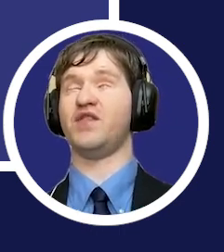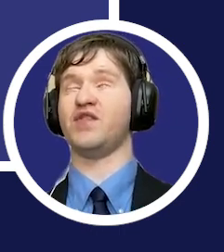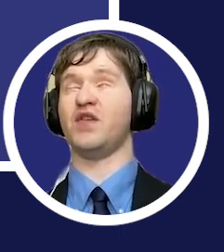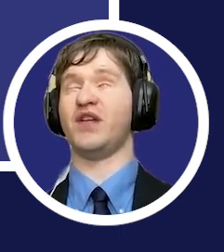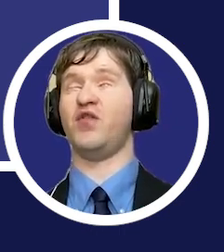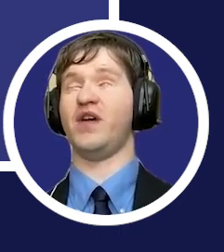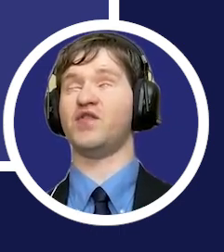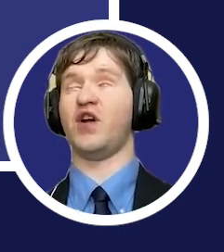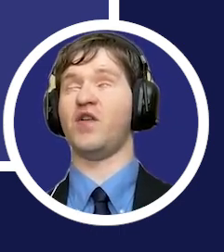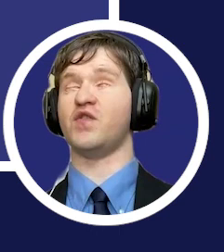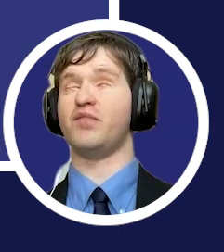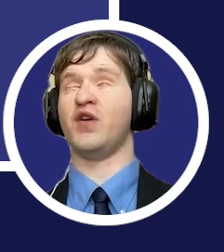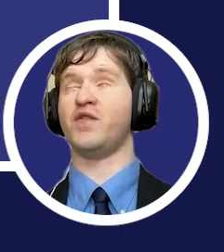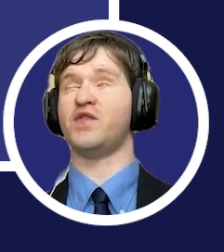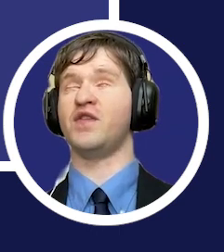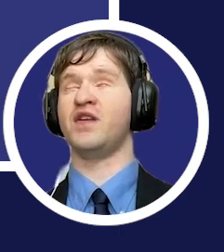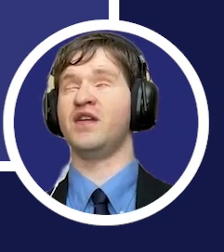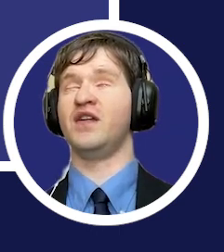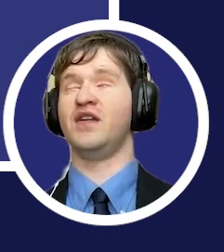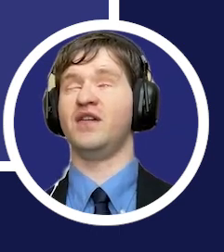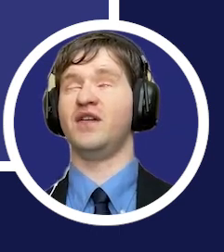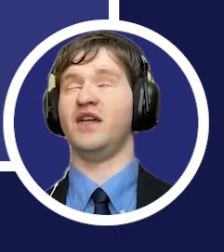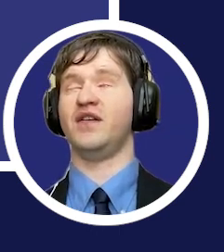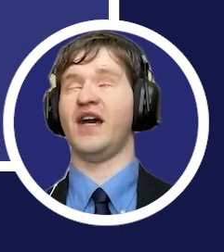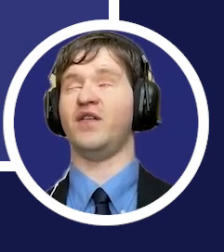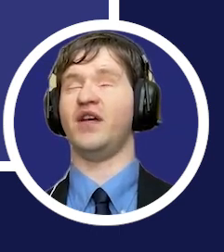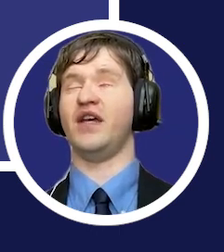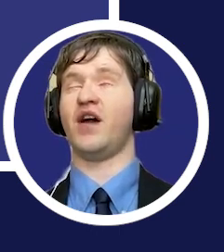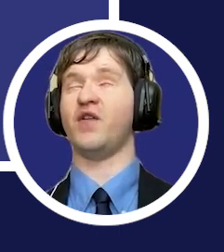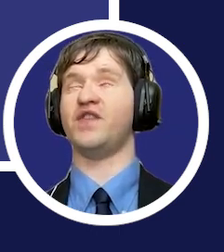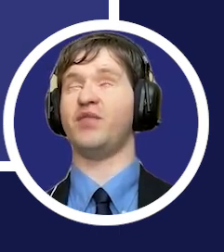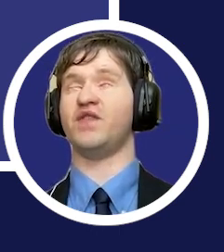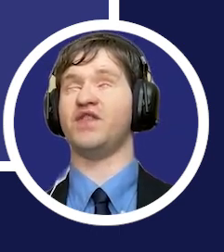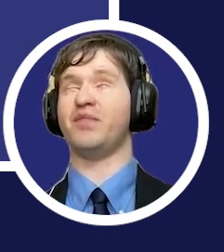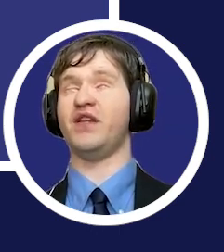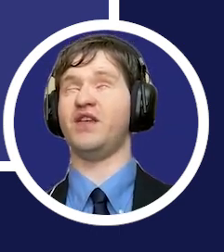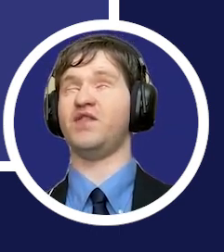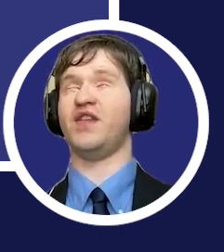such as somebody who has scars or burns. Now, other examples of disabilities